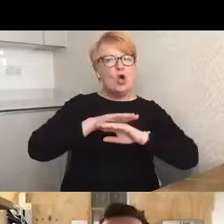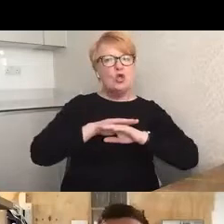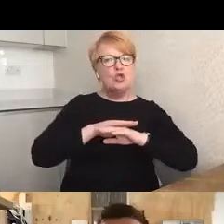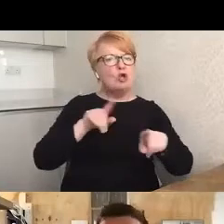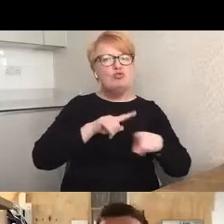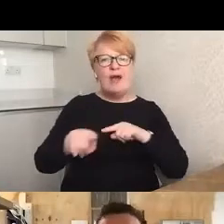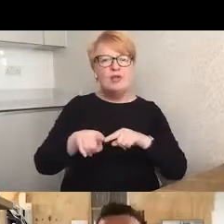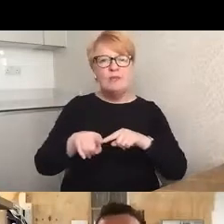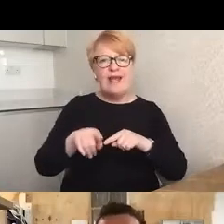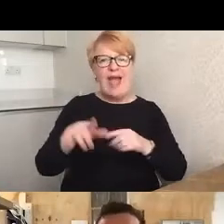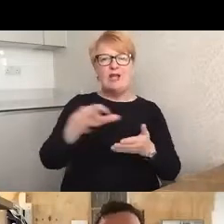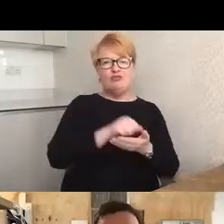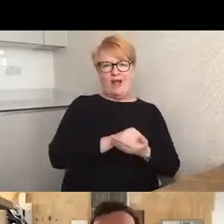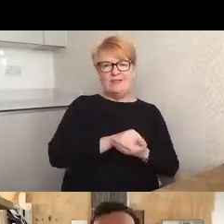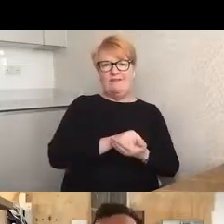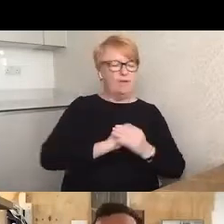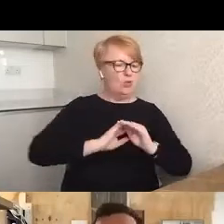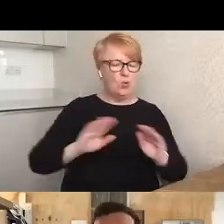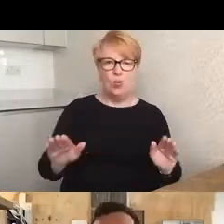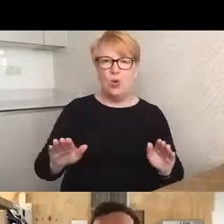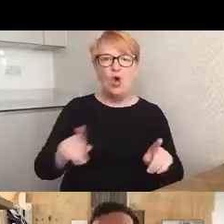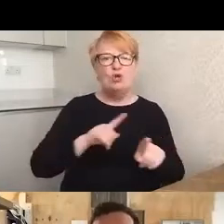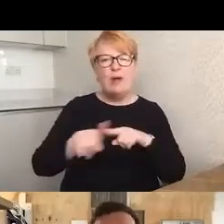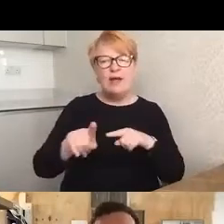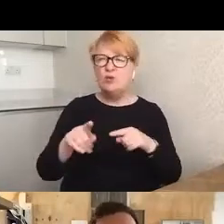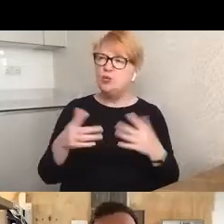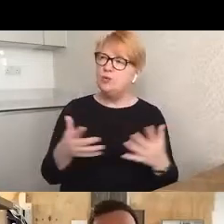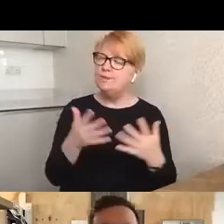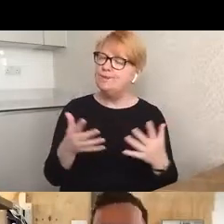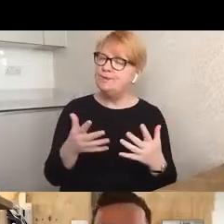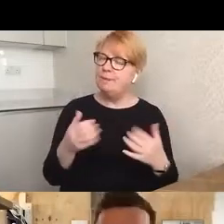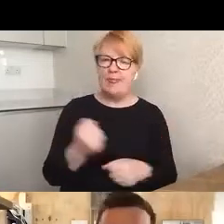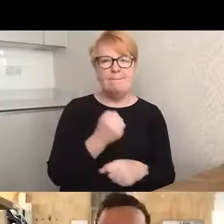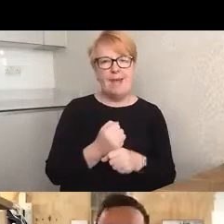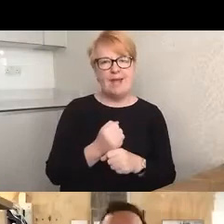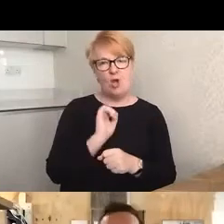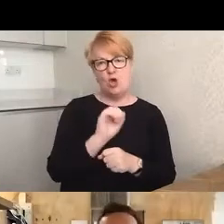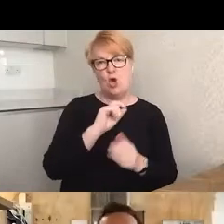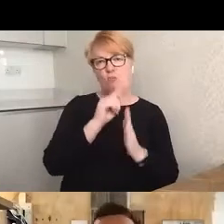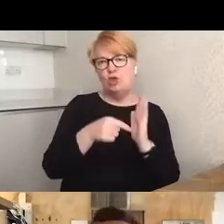she's trying to have make this kind of her project have a social impact in the way that it's made.